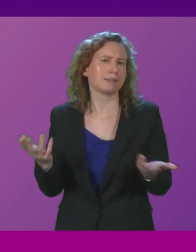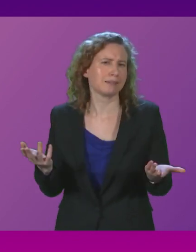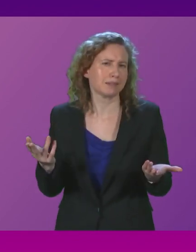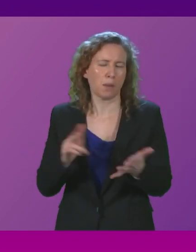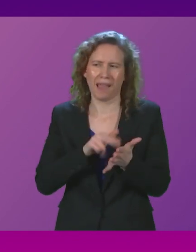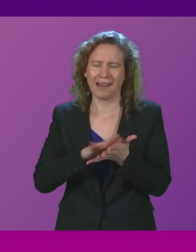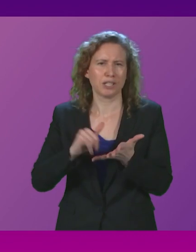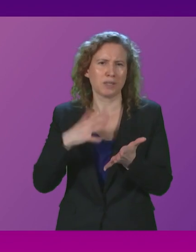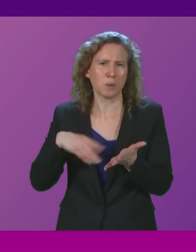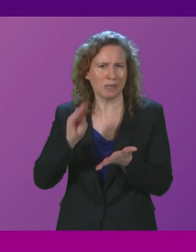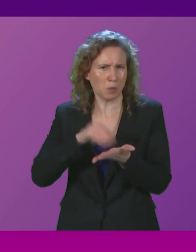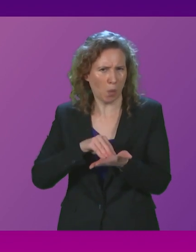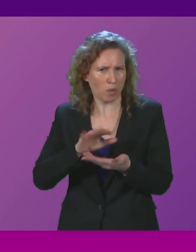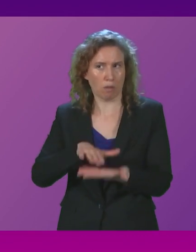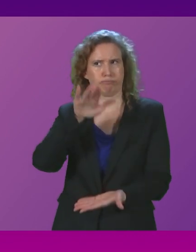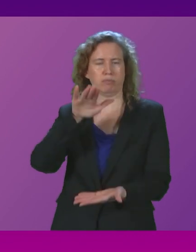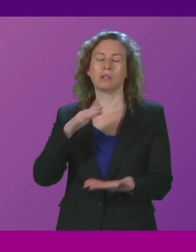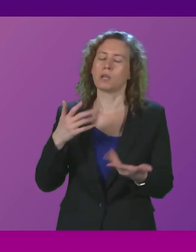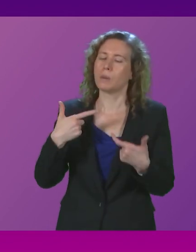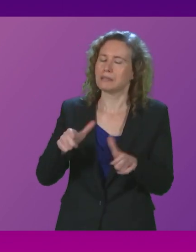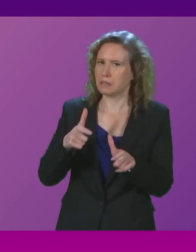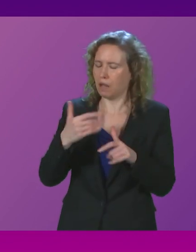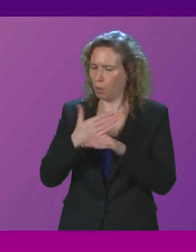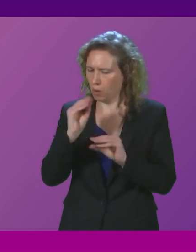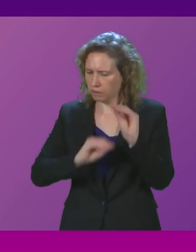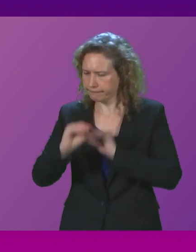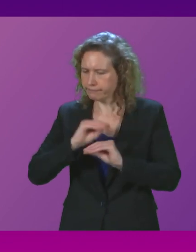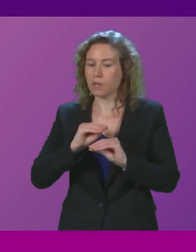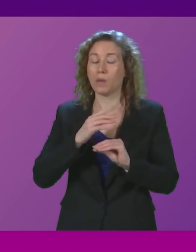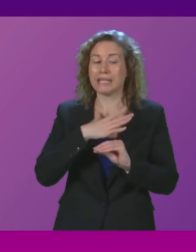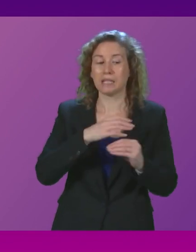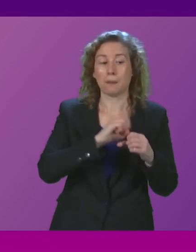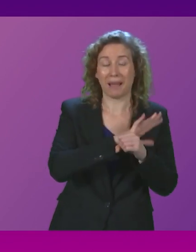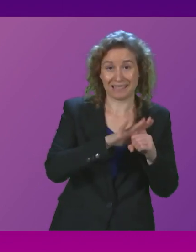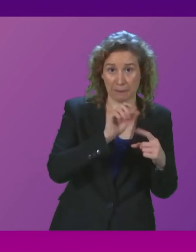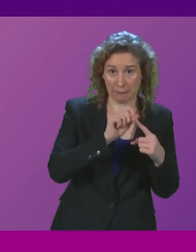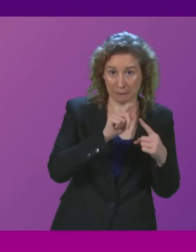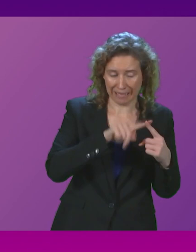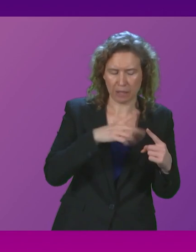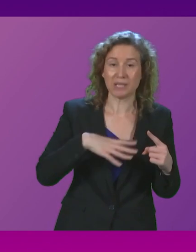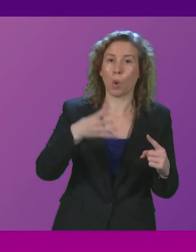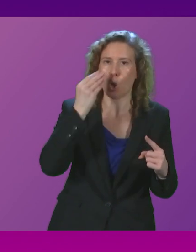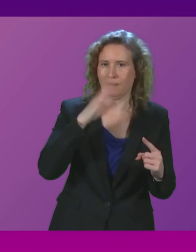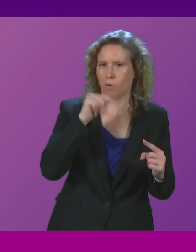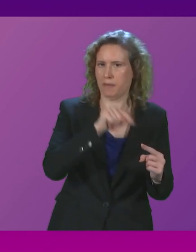Work to implement a new approach to pandemic PPE and to learn fully the lessons from Covid